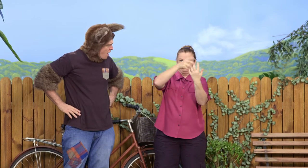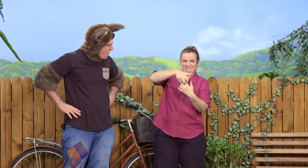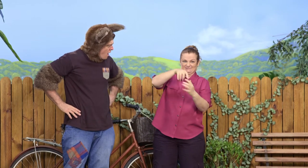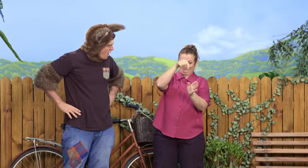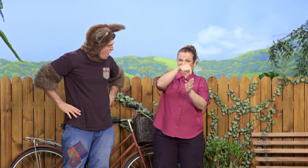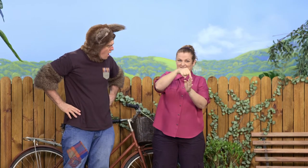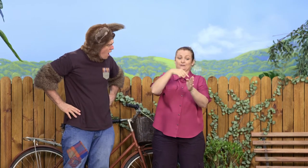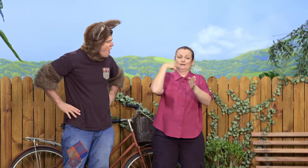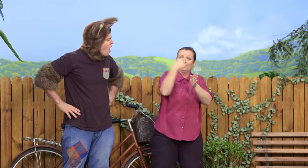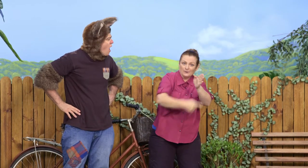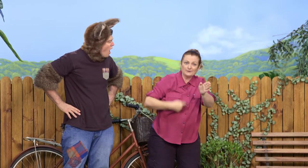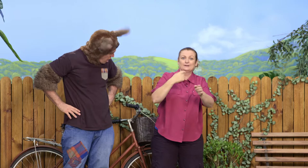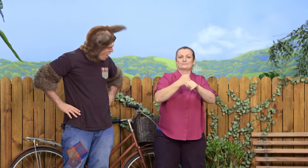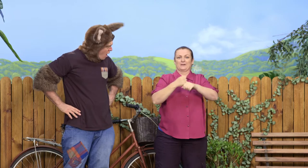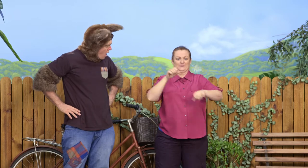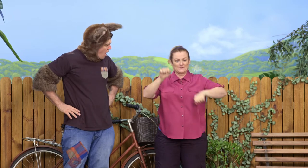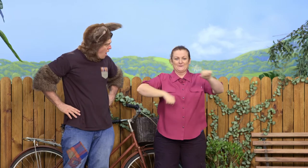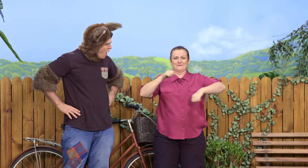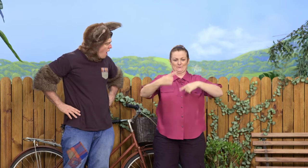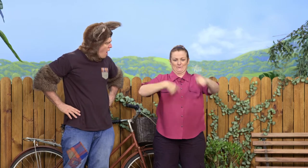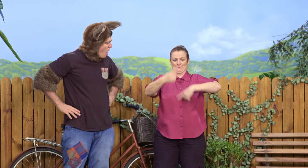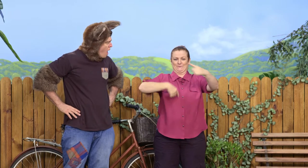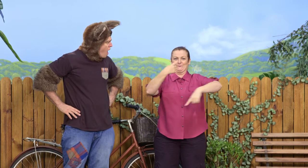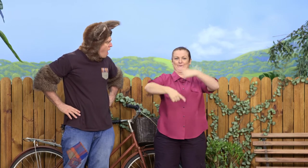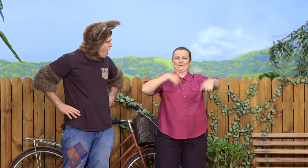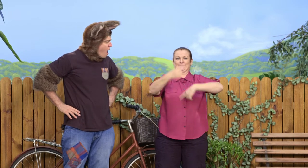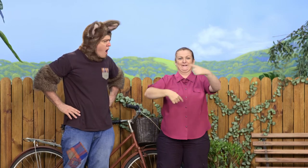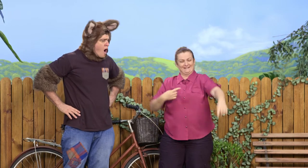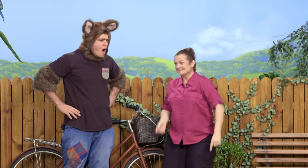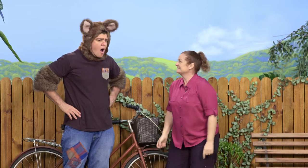and when the cog turns, the chain turns around too. Oh!